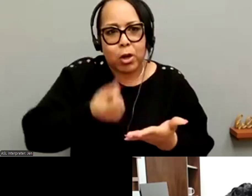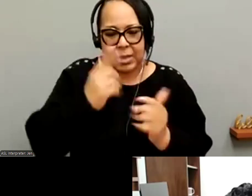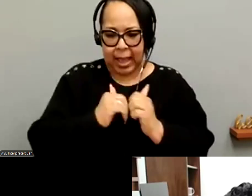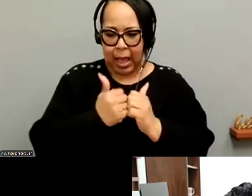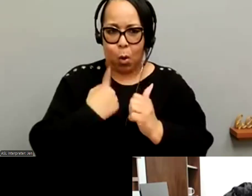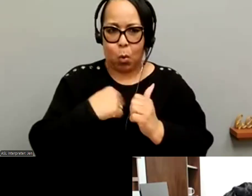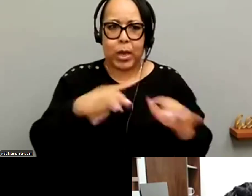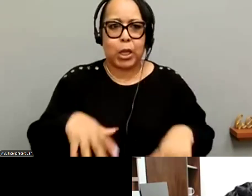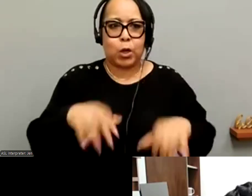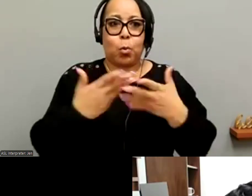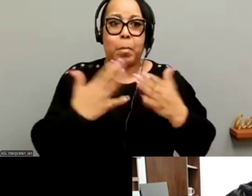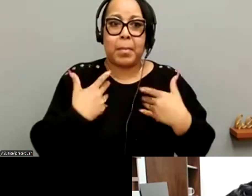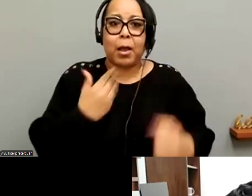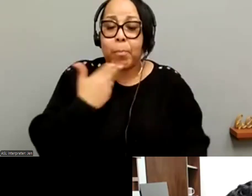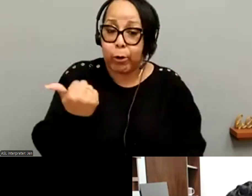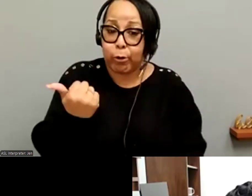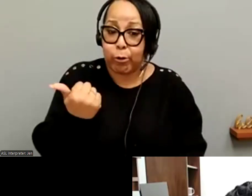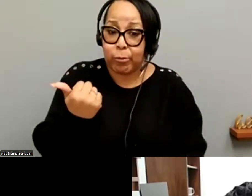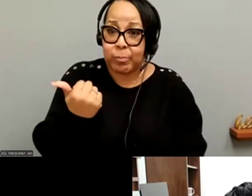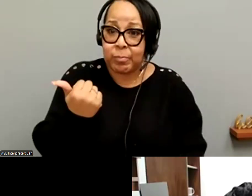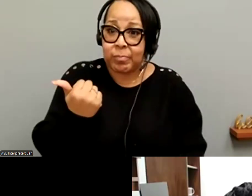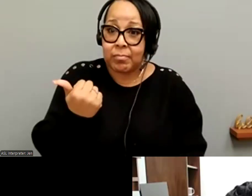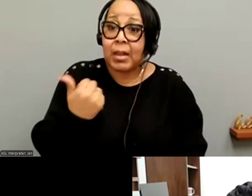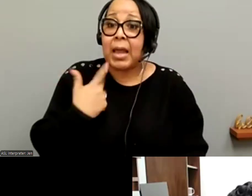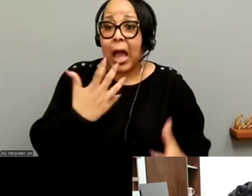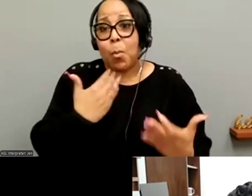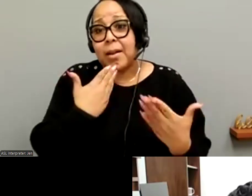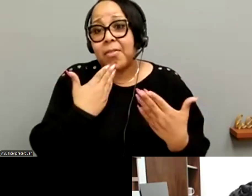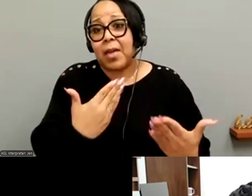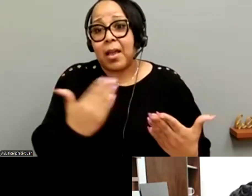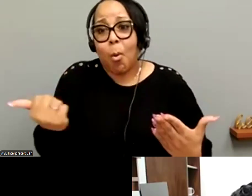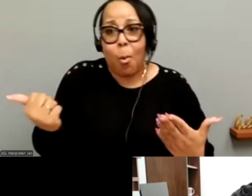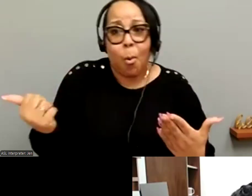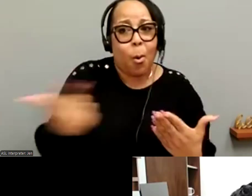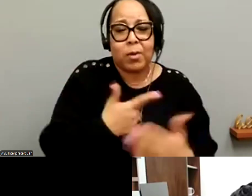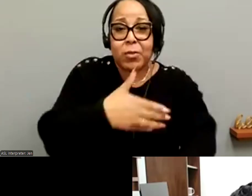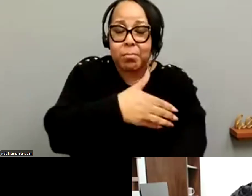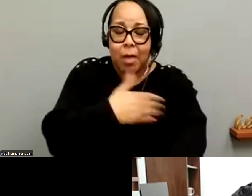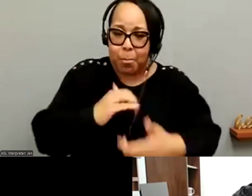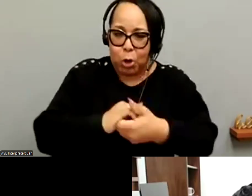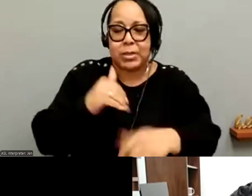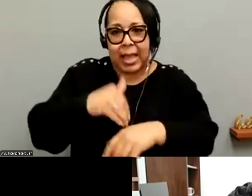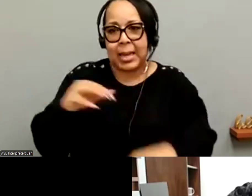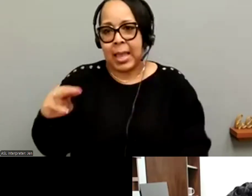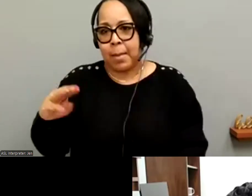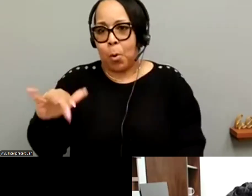13:14:09 public health better. And I 13:14:11 want to thank all of our 13:14:12 partners at MOPD who have been 13:14:13 part of this journey with us.